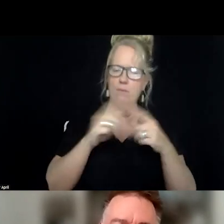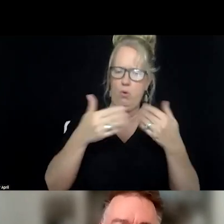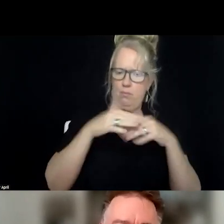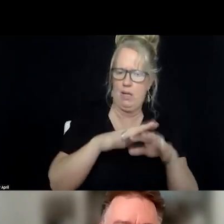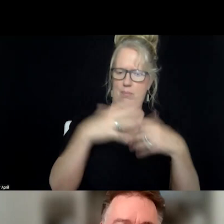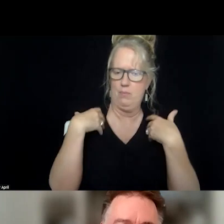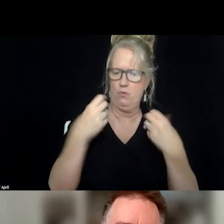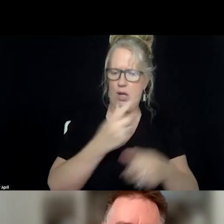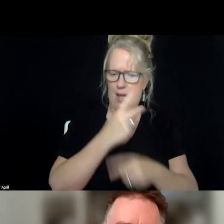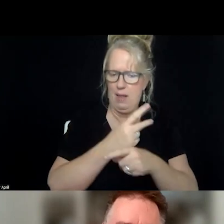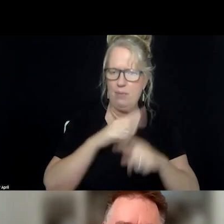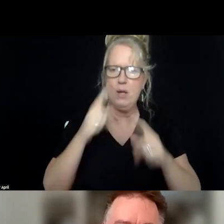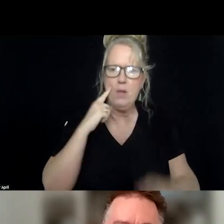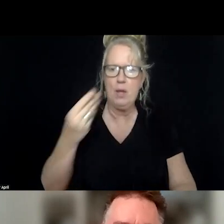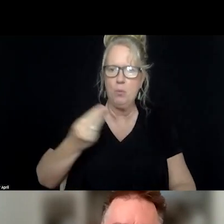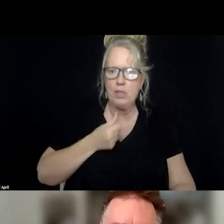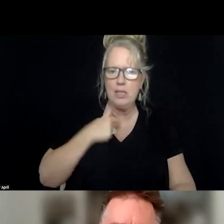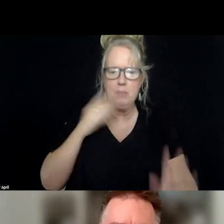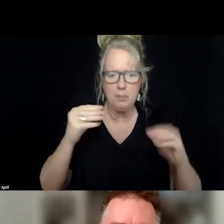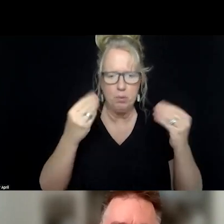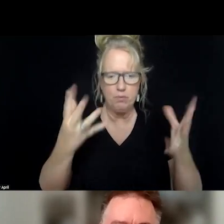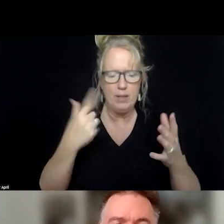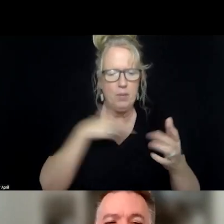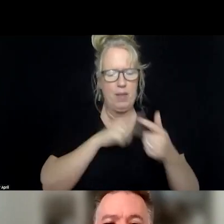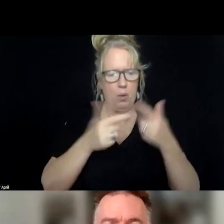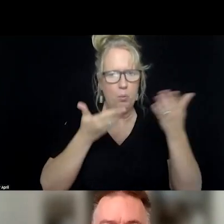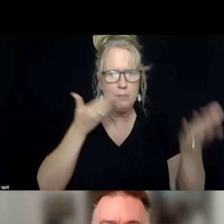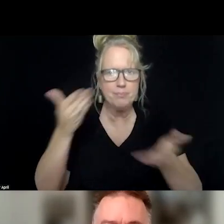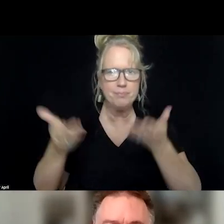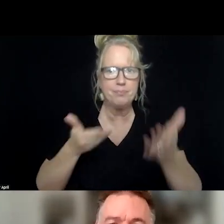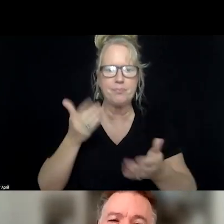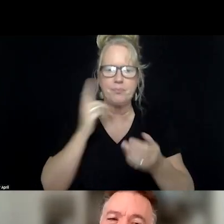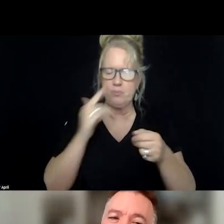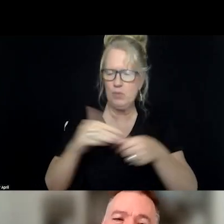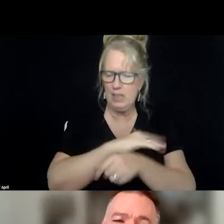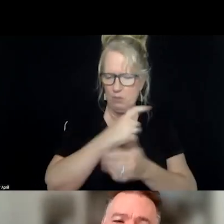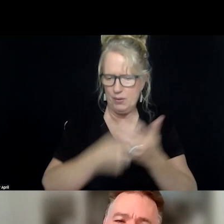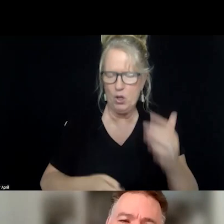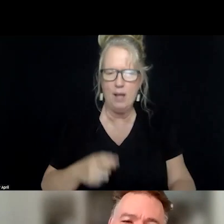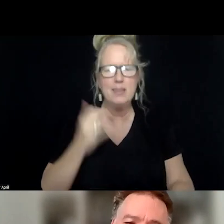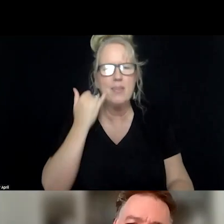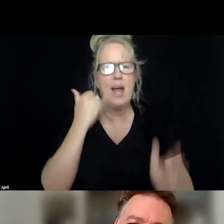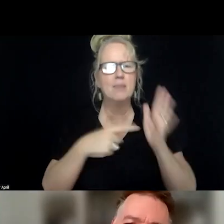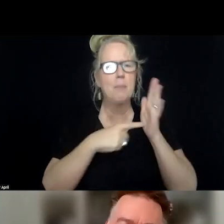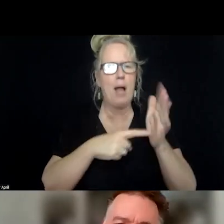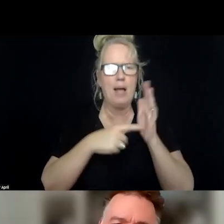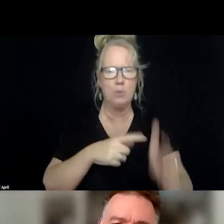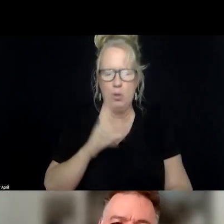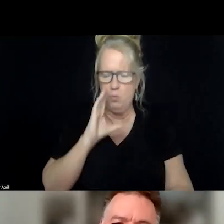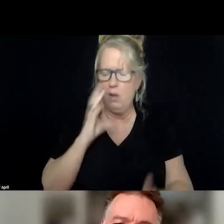ARE GETTING PAID FOR THE SERVICES THAT WE DELIVER IN A WAY THAT COVERS THE COST AND THAT WAY OF MAXIMIZES IS GOING TO MATCH THE